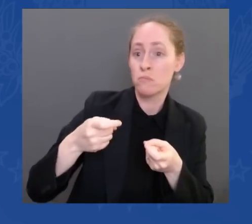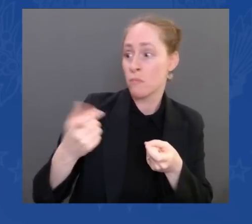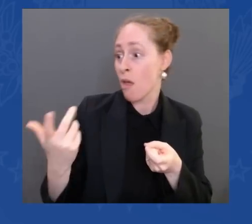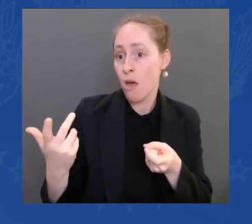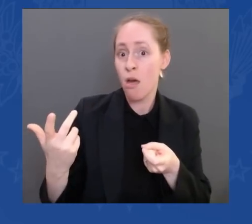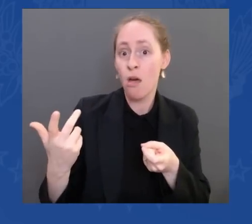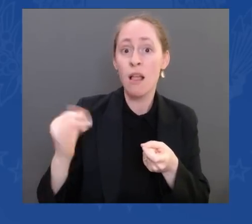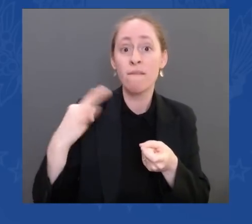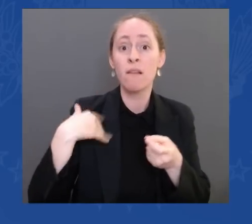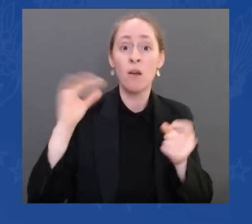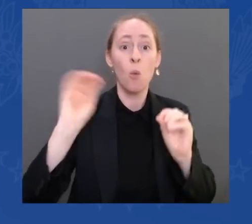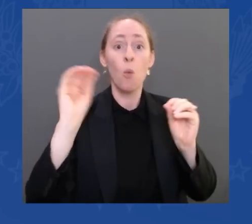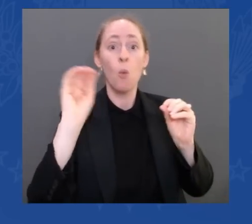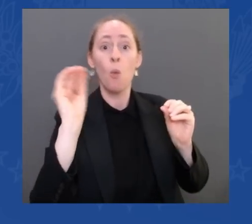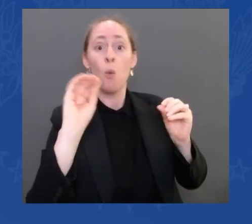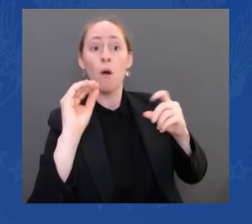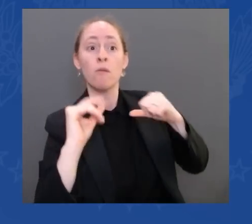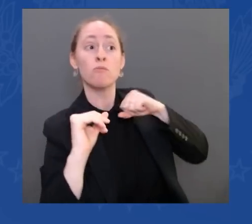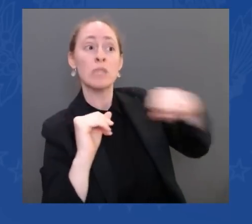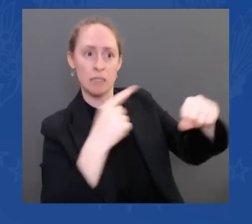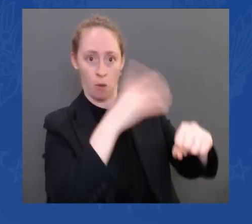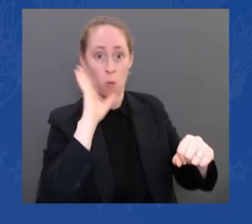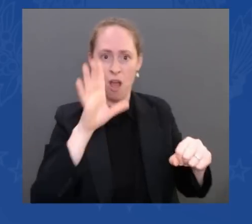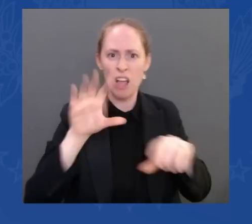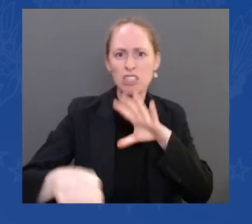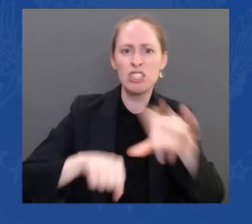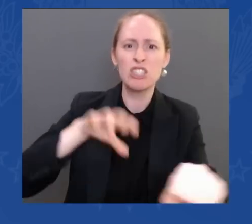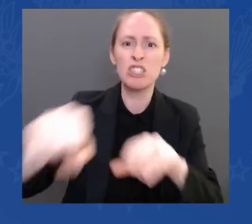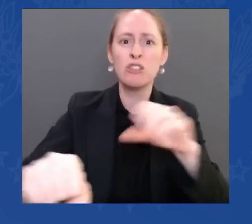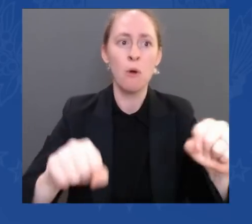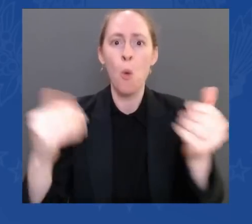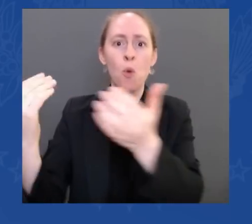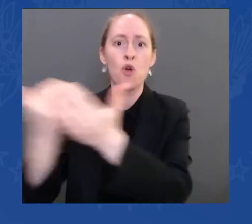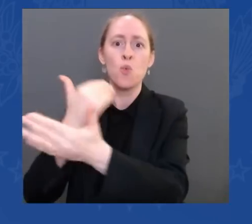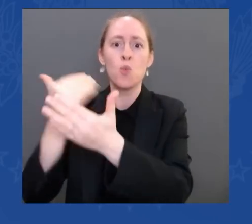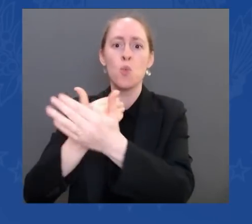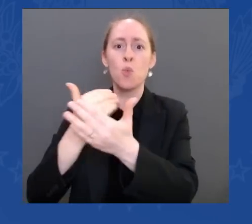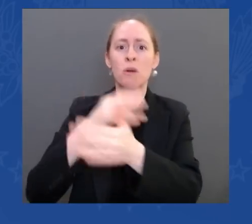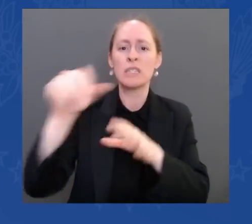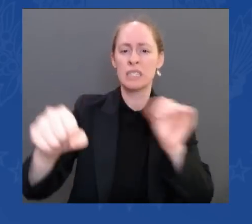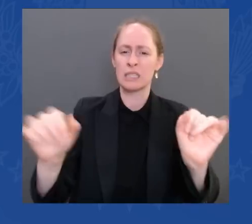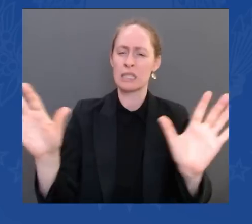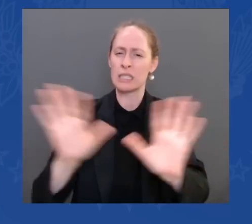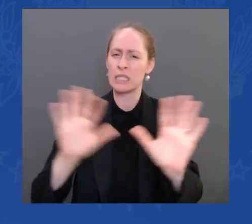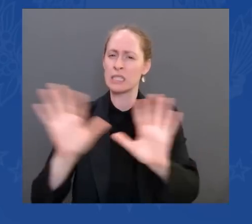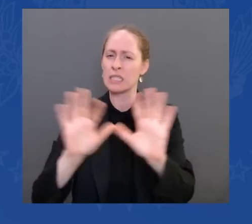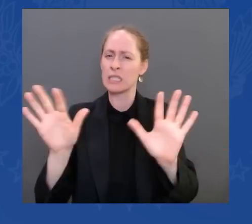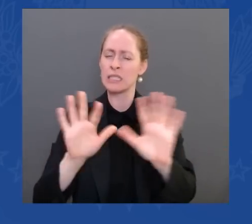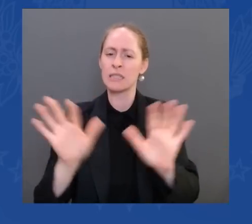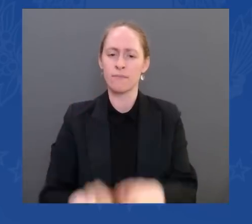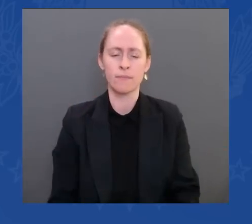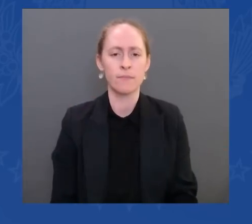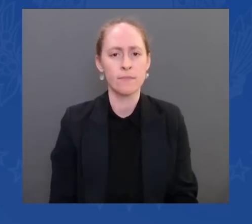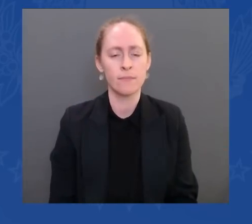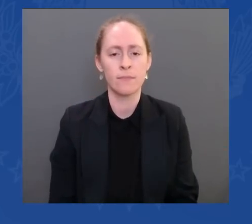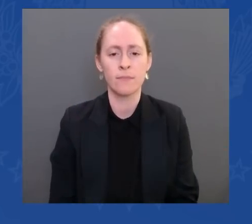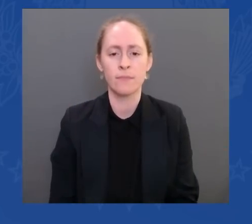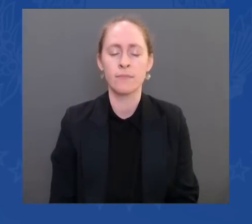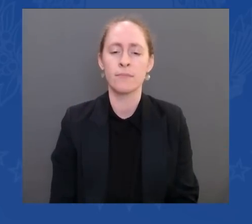and every American taxpayer is directly contributing to the case for freedom. And that's something we can all be incredibly proud of,